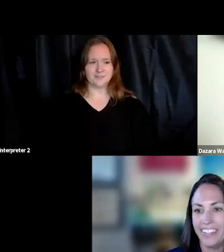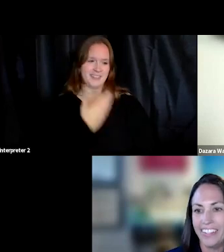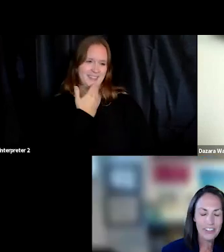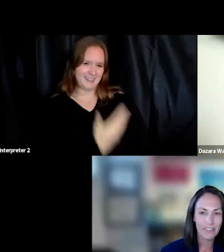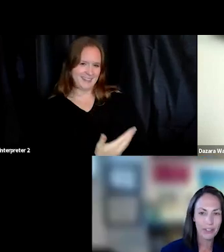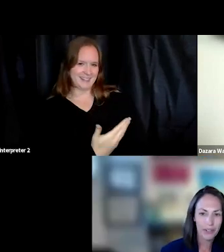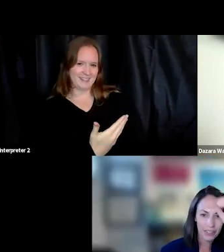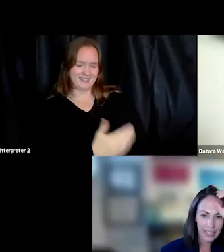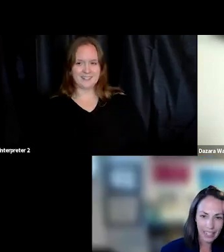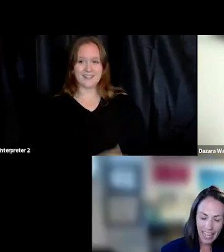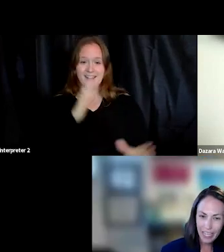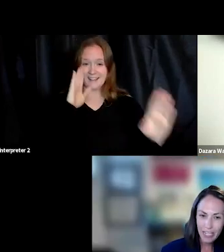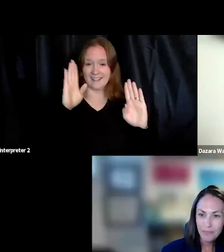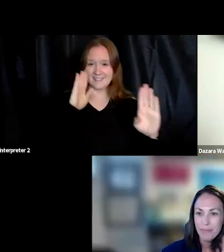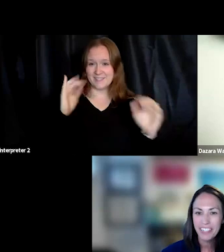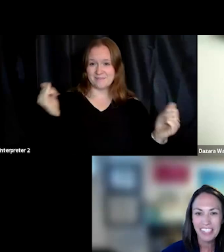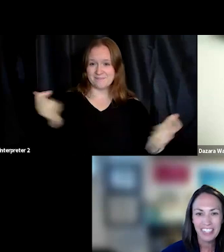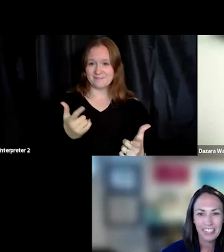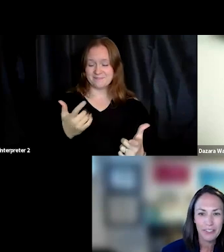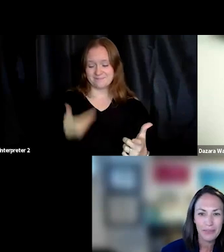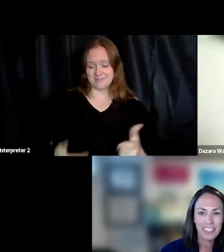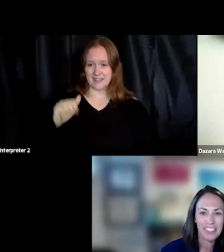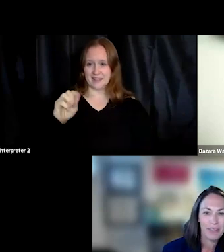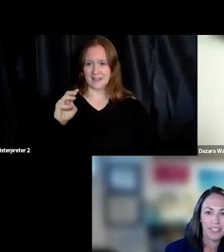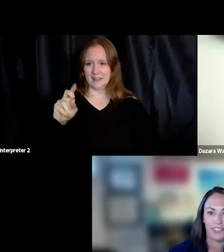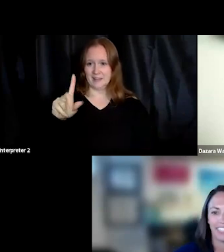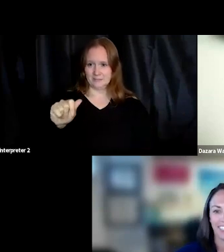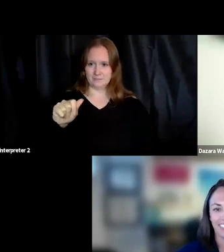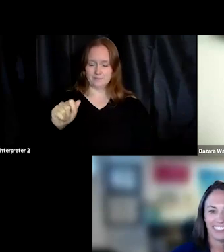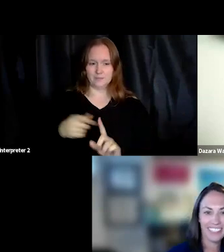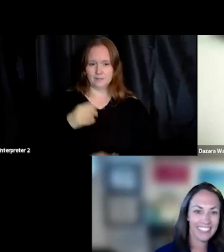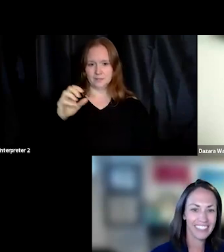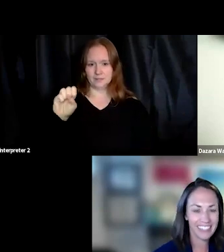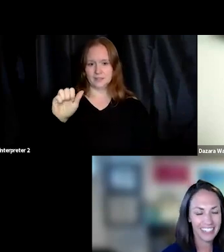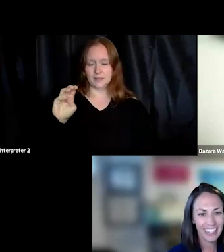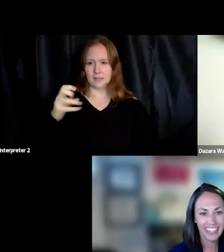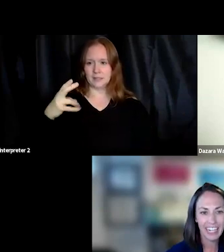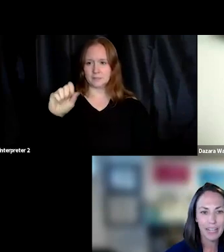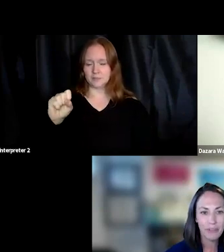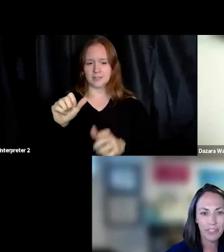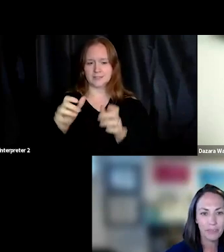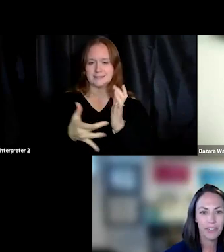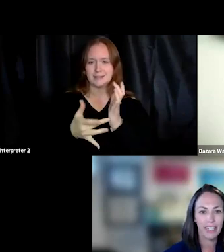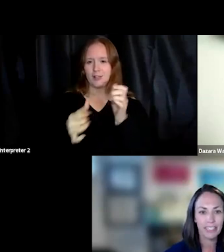Hello, everyone, I am Amanda Starkey from the SAMHSA SOAR Technical Assistance Center and I'm going to present